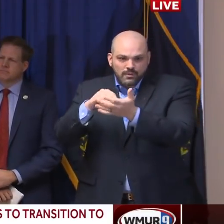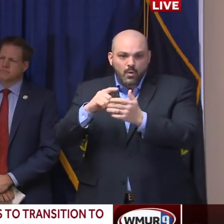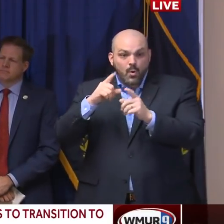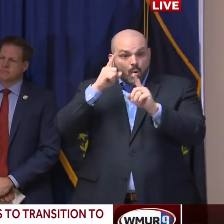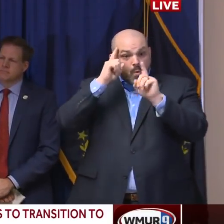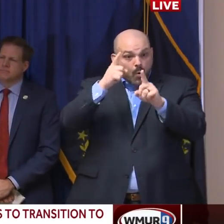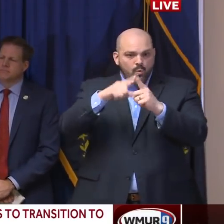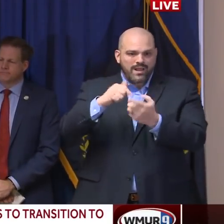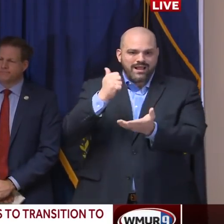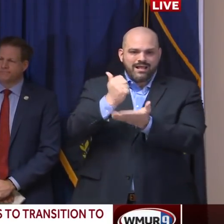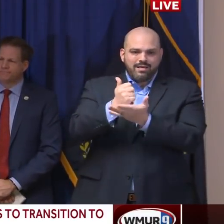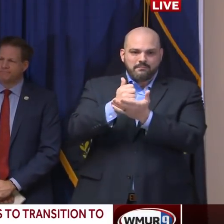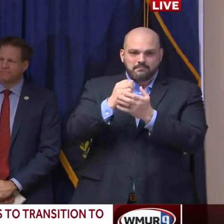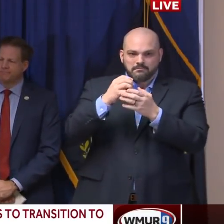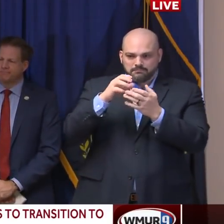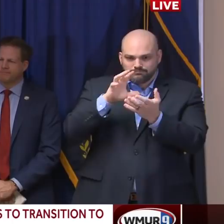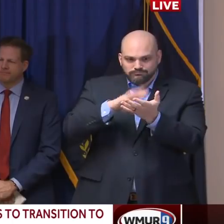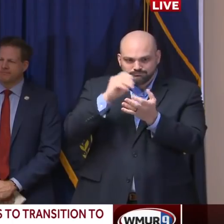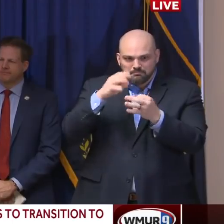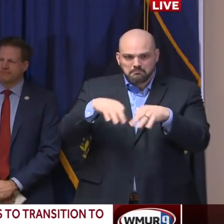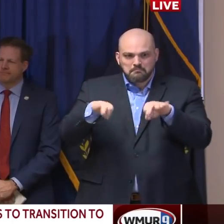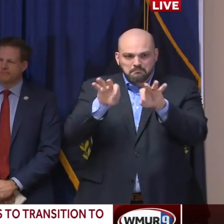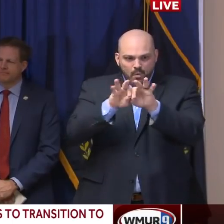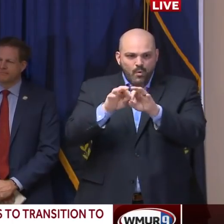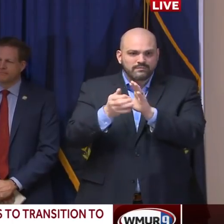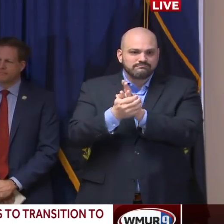WE ALL KNOW THAT STUDENTS ARE ALWAYS LEARNING.